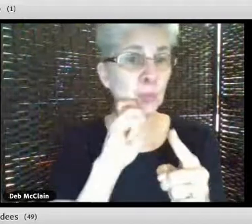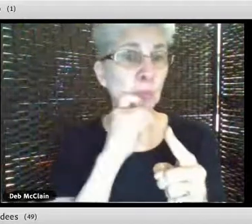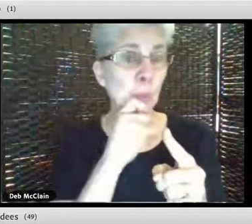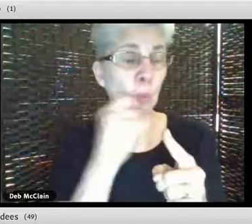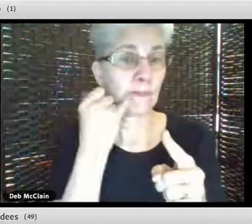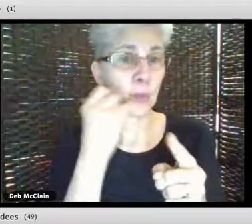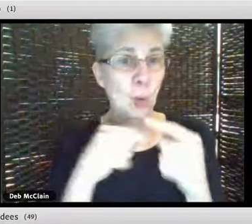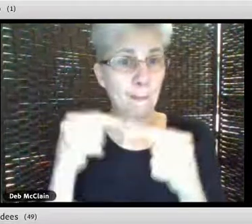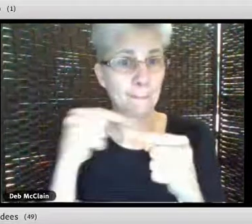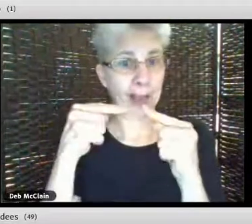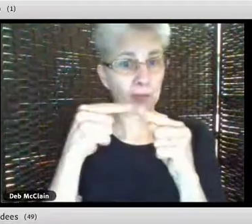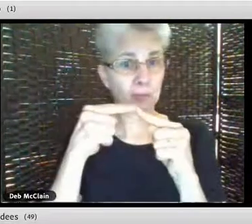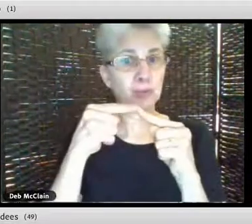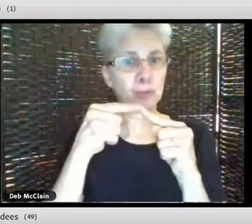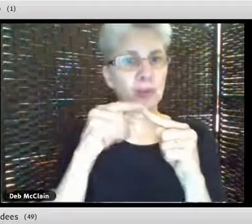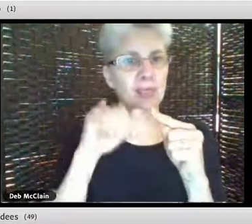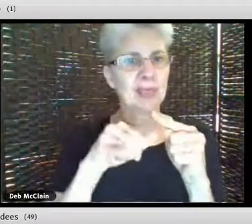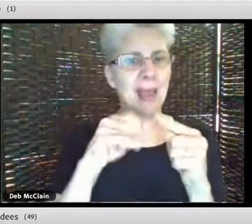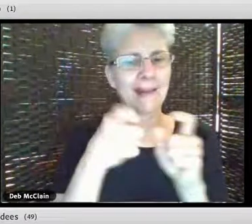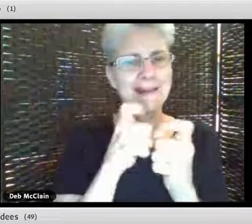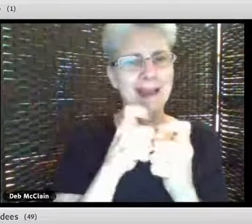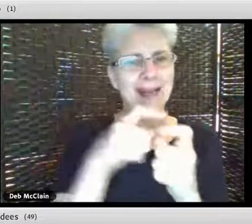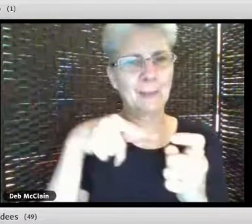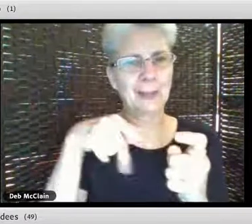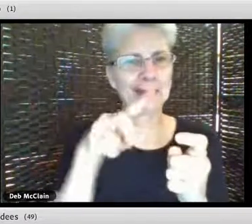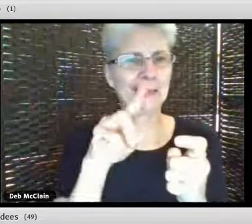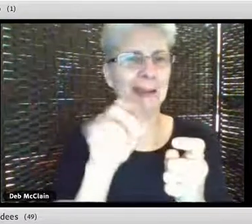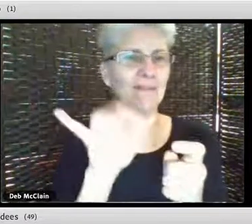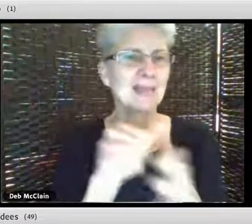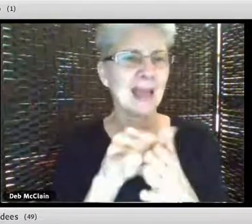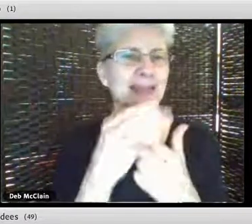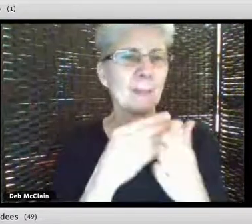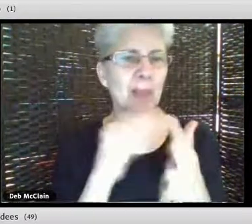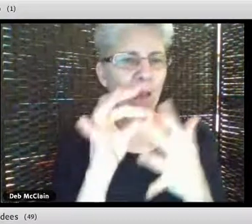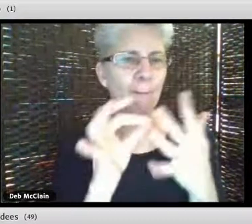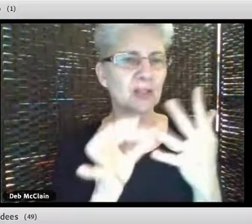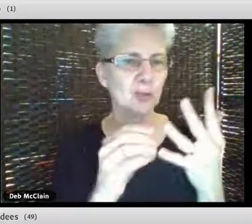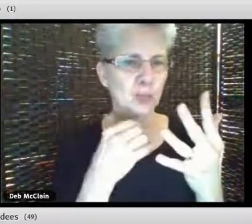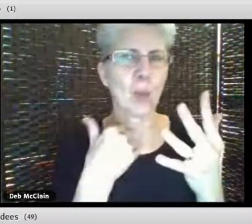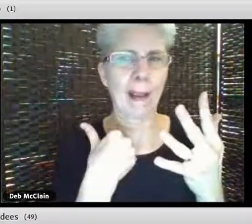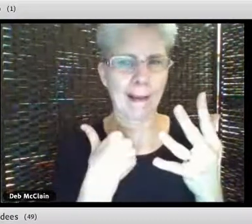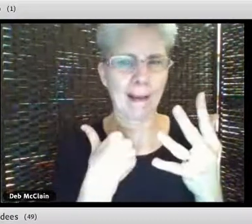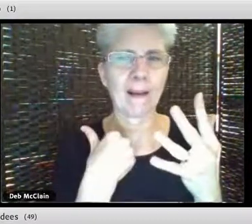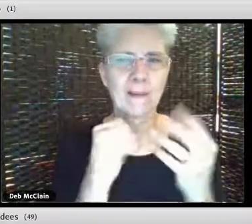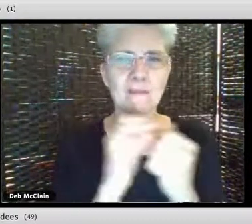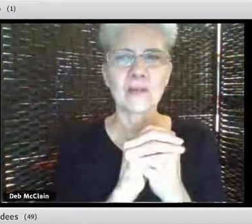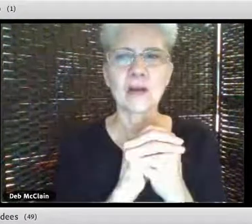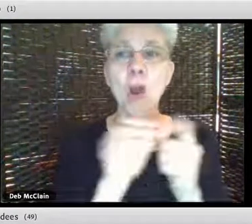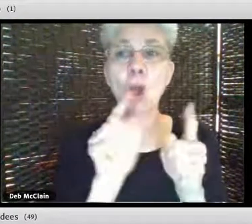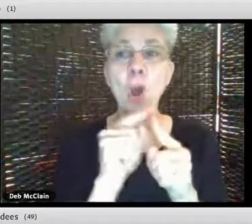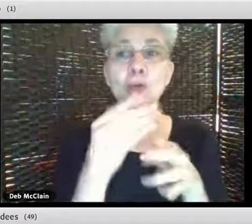to go back to Word and edit your PDF, so those are some of the options. You can also share it with people.